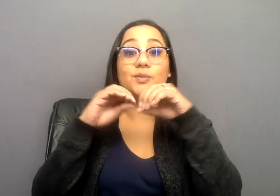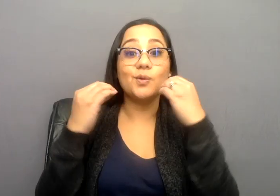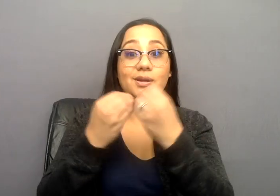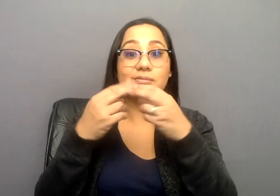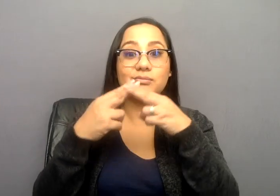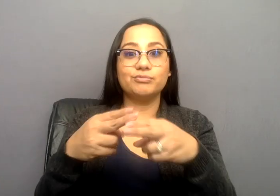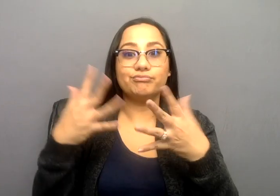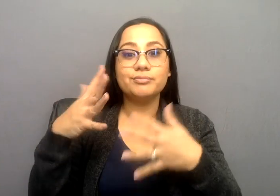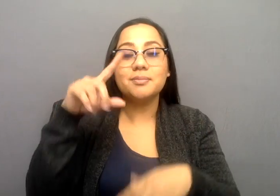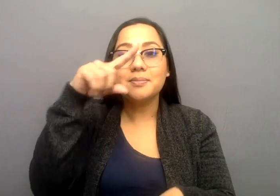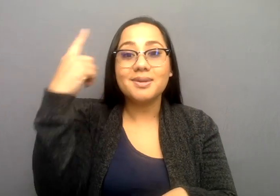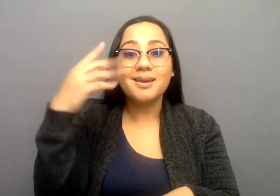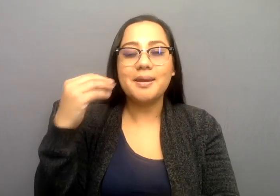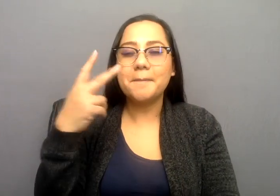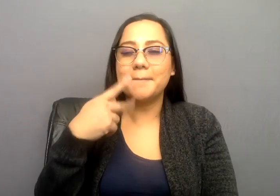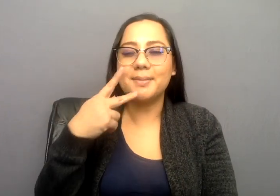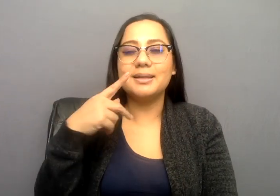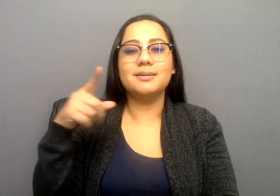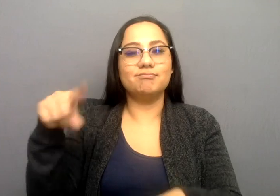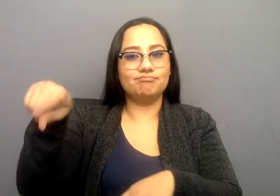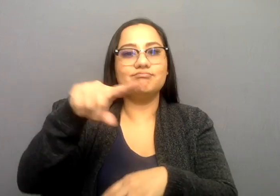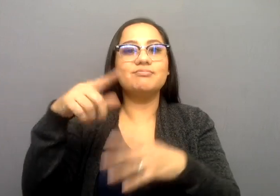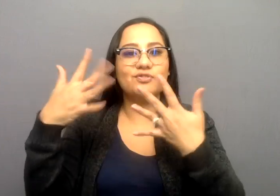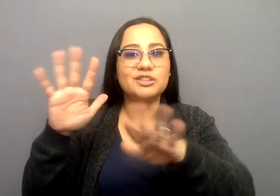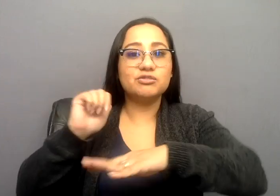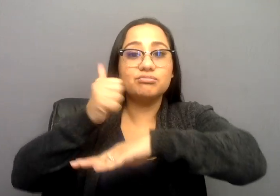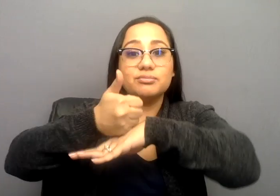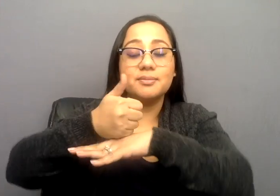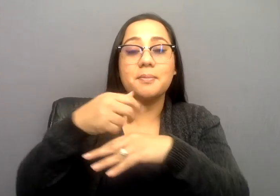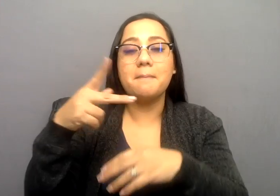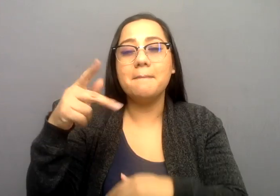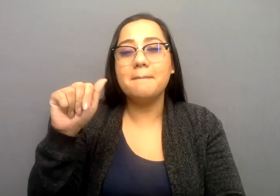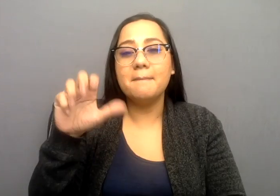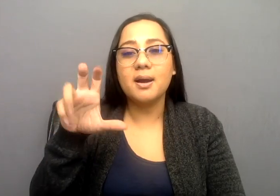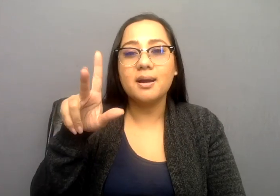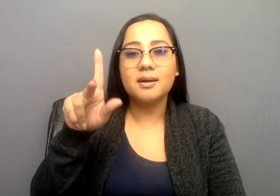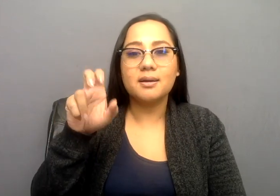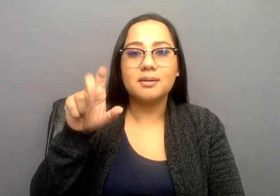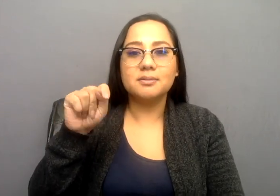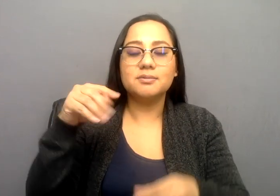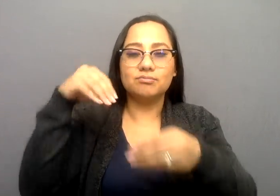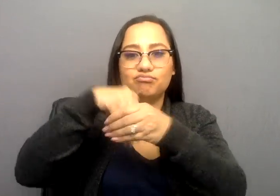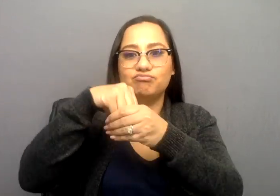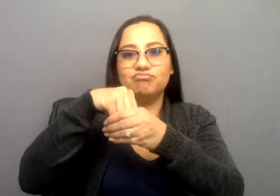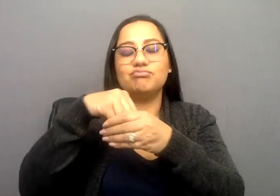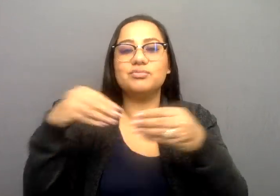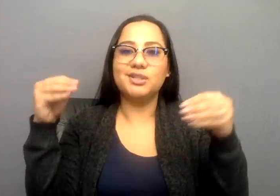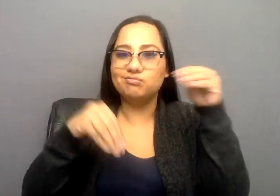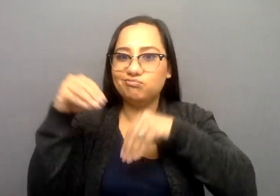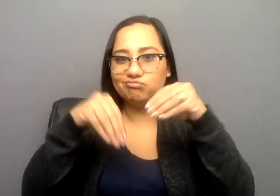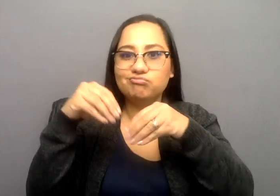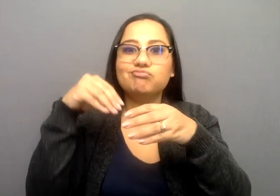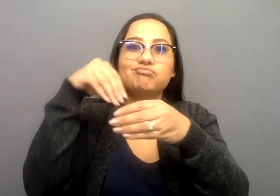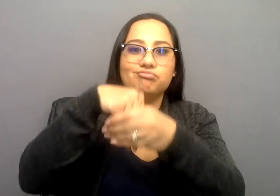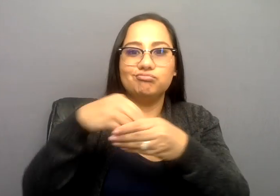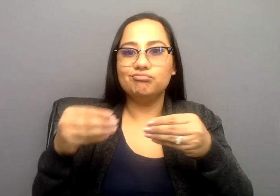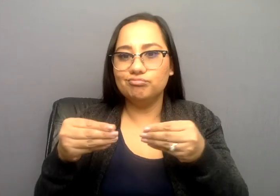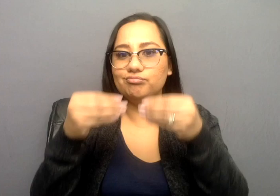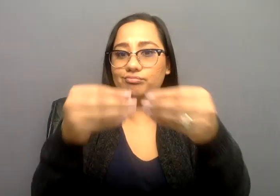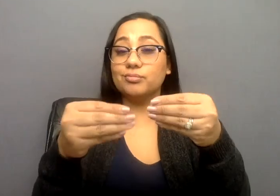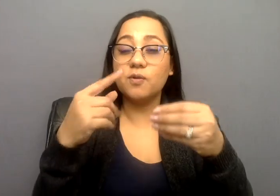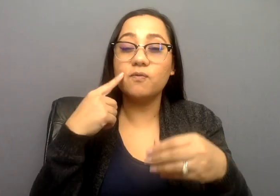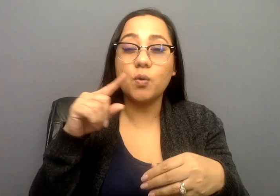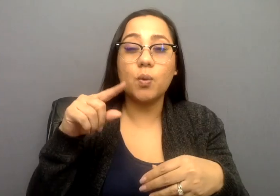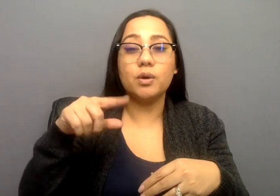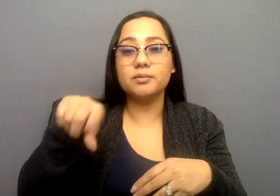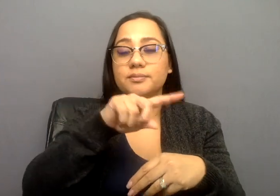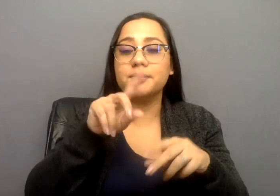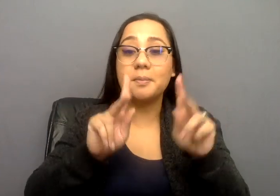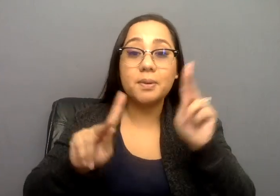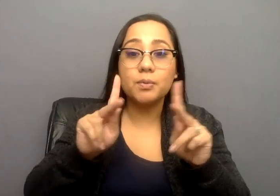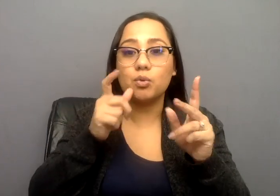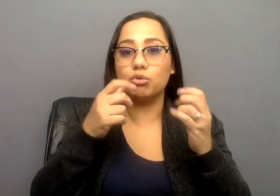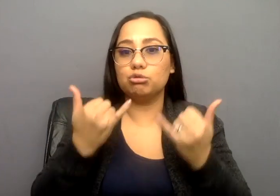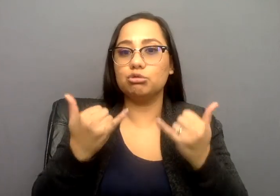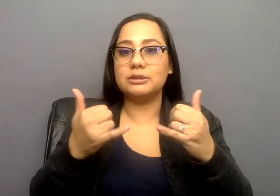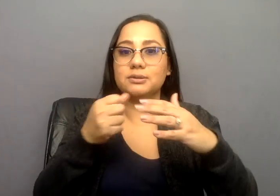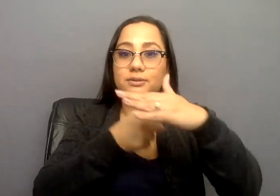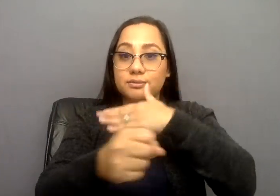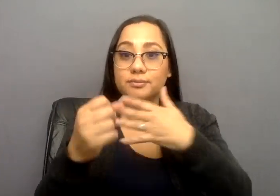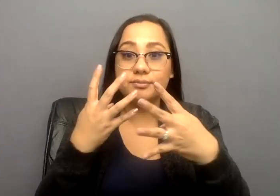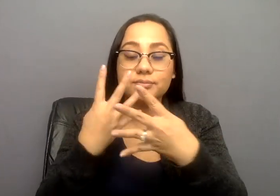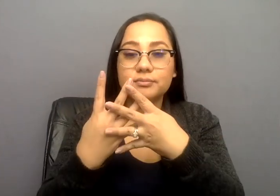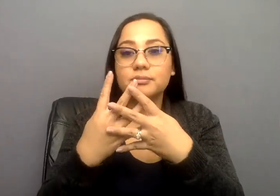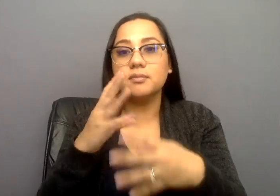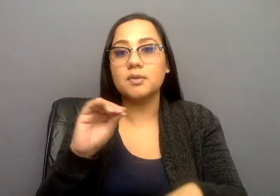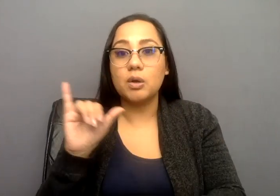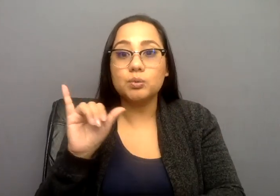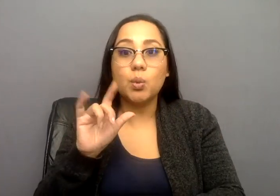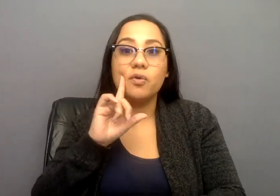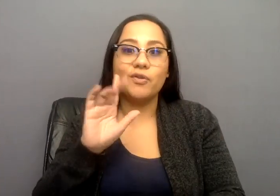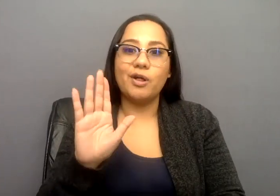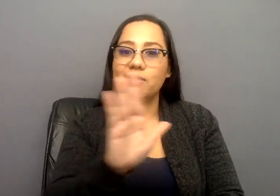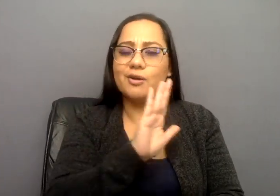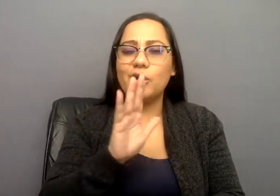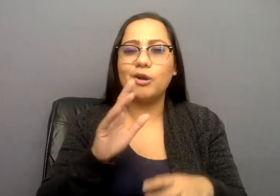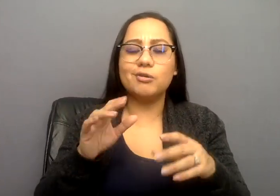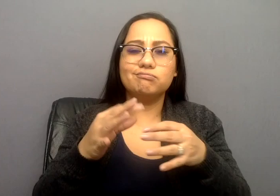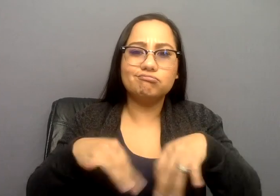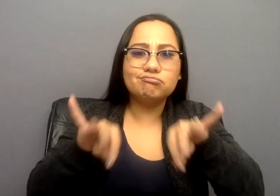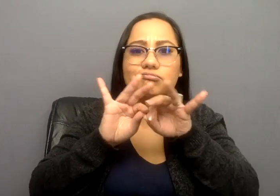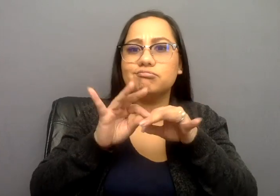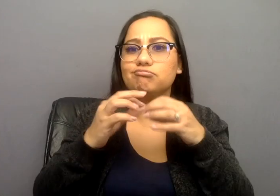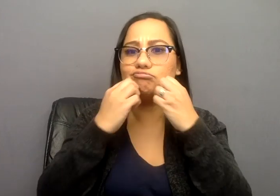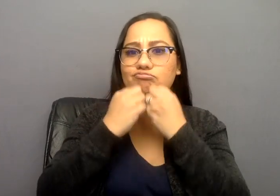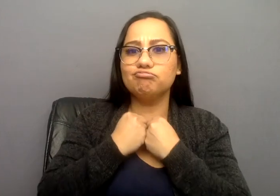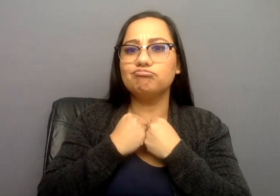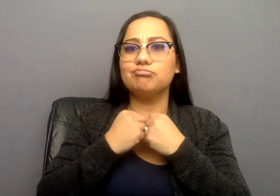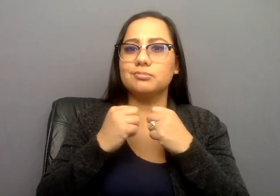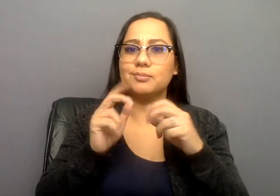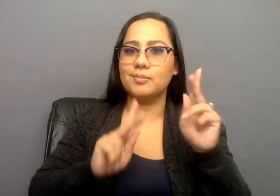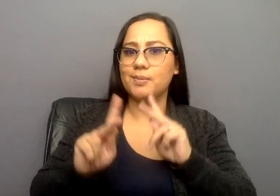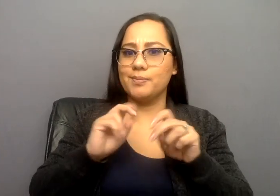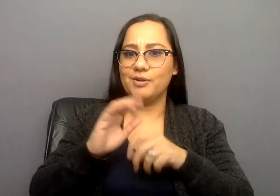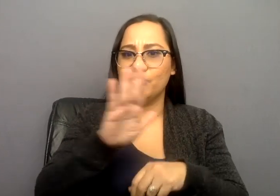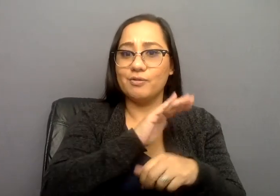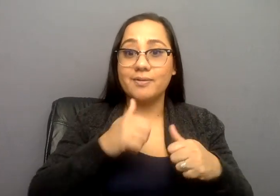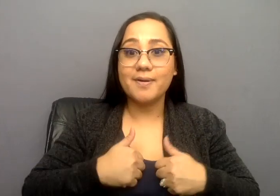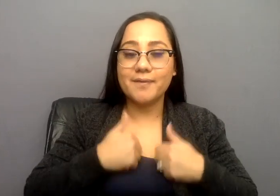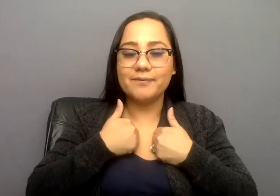The organization Black & Pink put together a packet to share with currently incarcerated people and their loved ones.